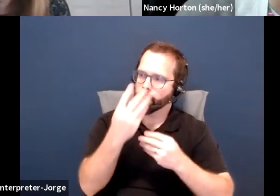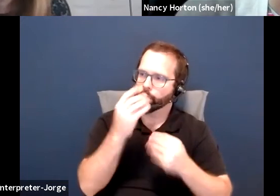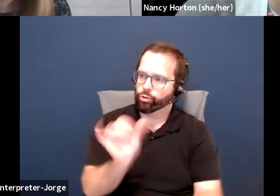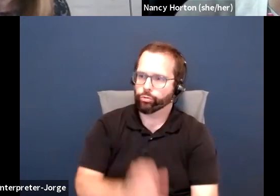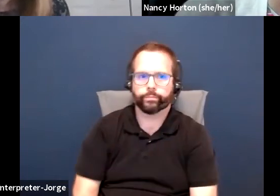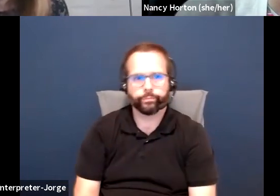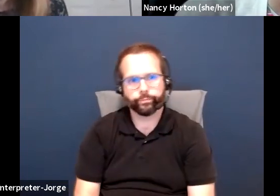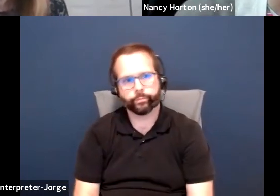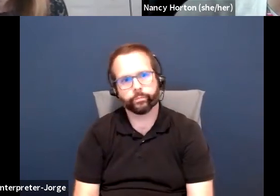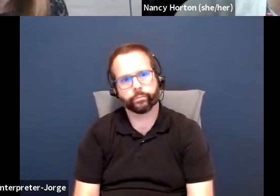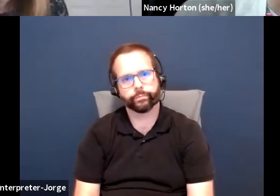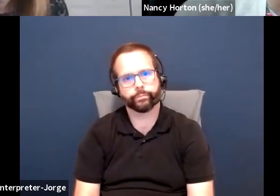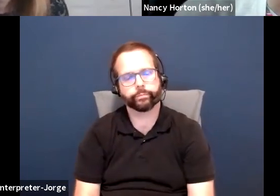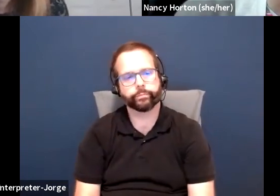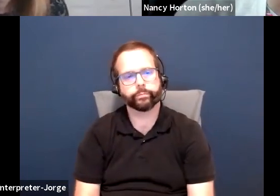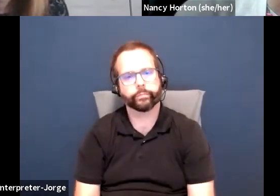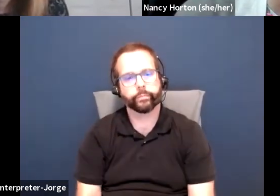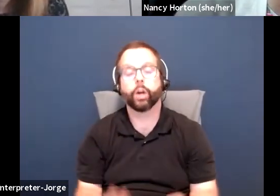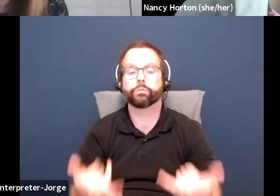it's about COVID or not, so okay.